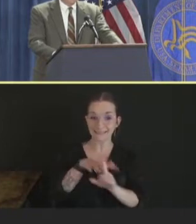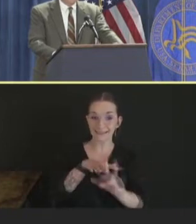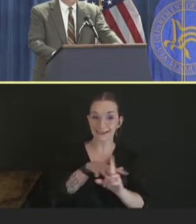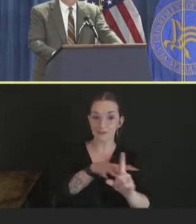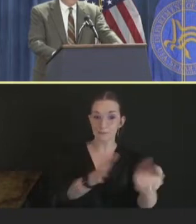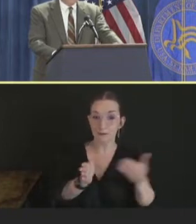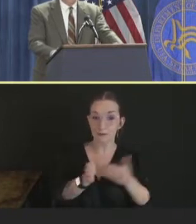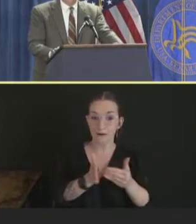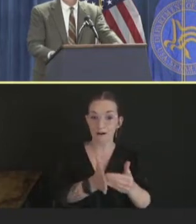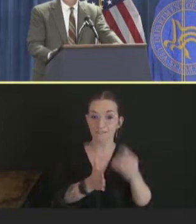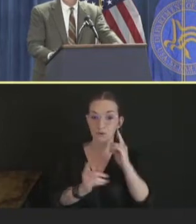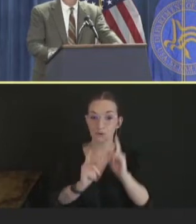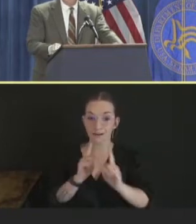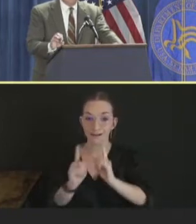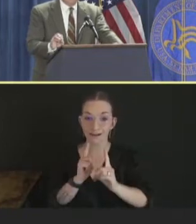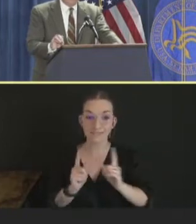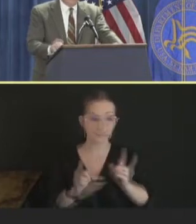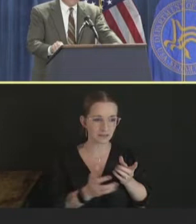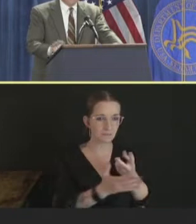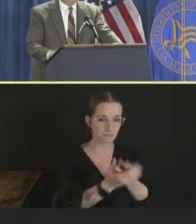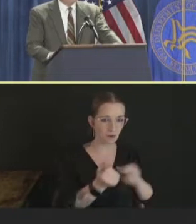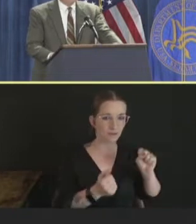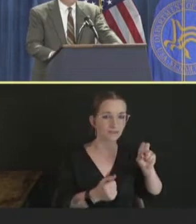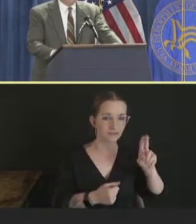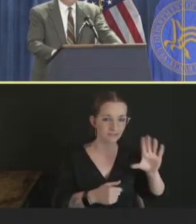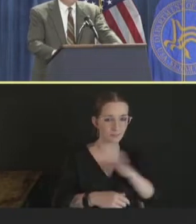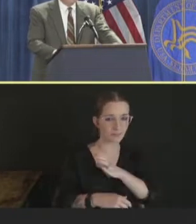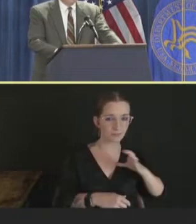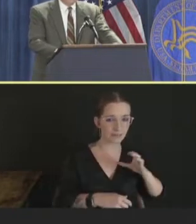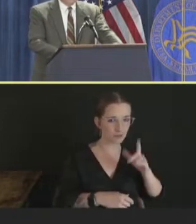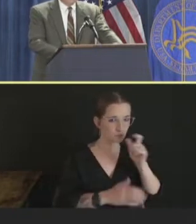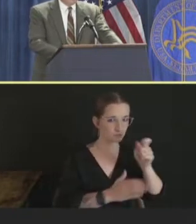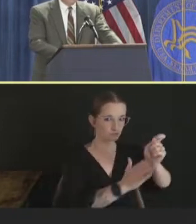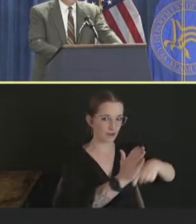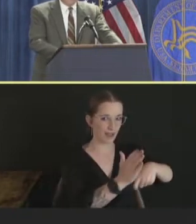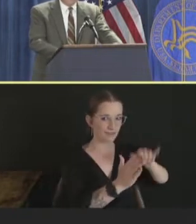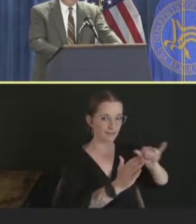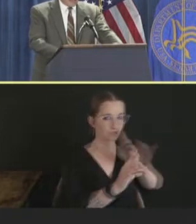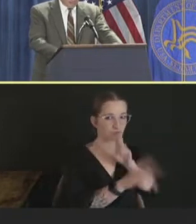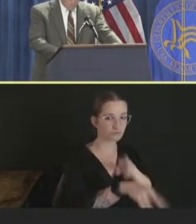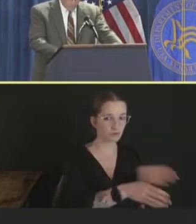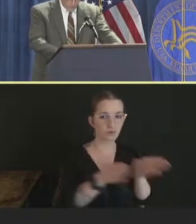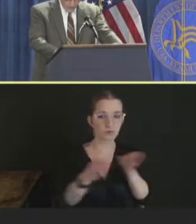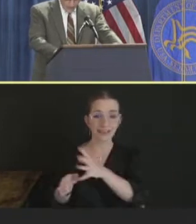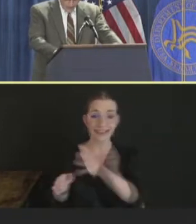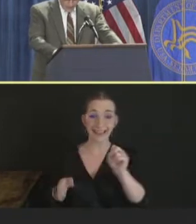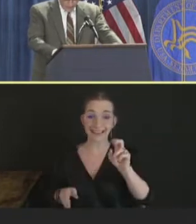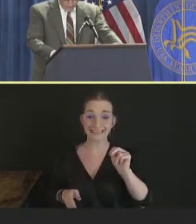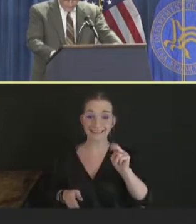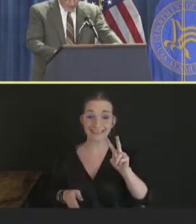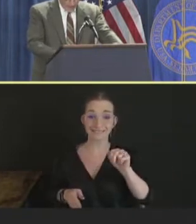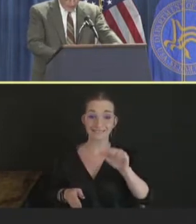both in the subcommittee that drafted this report and among NVAC members.